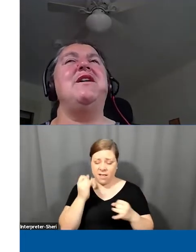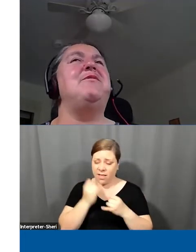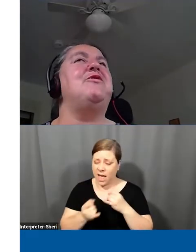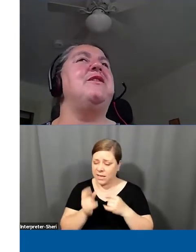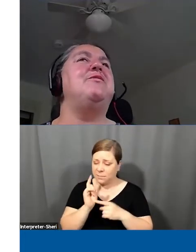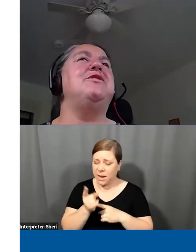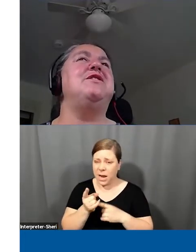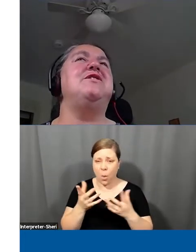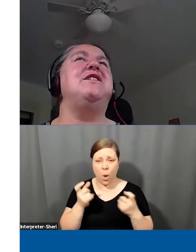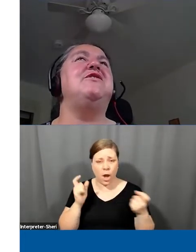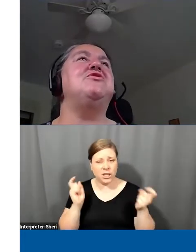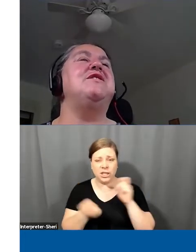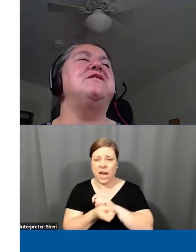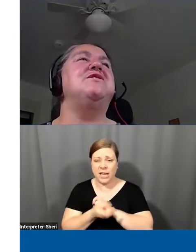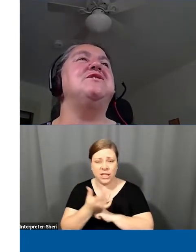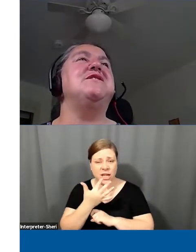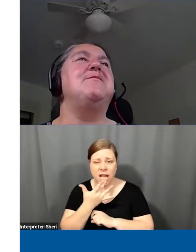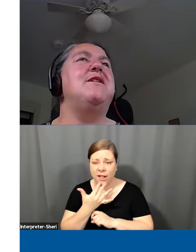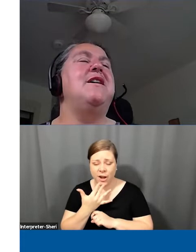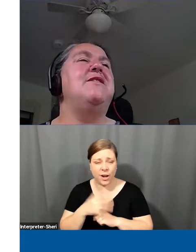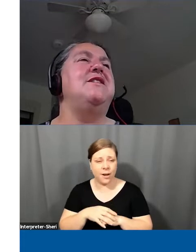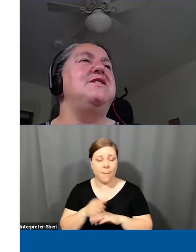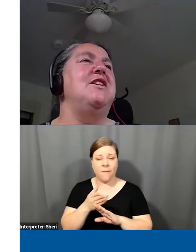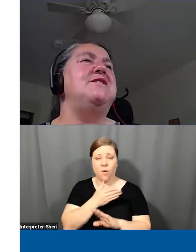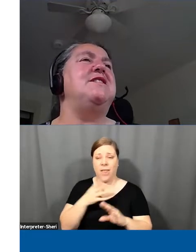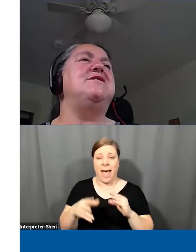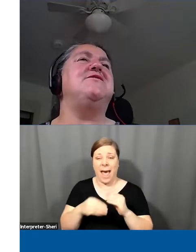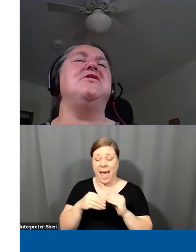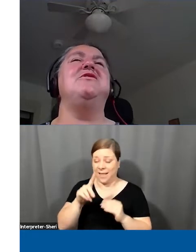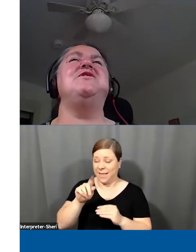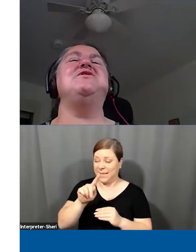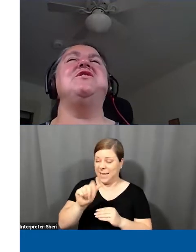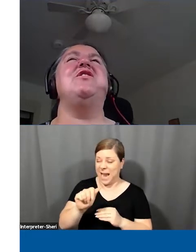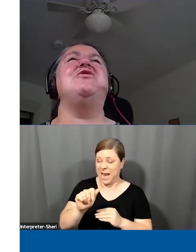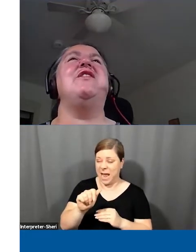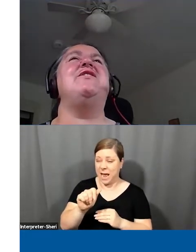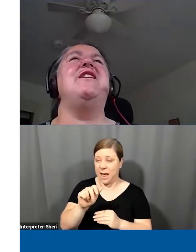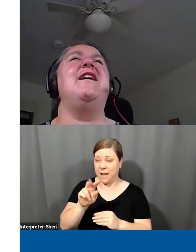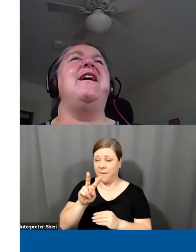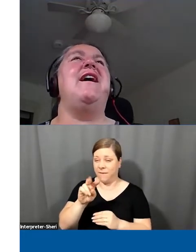right before they put the data visualizations up. They did not test it for low vision and contrast.